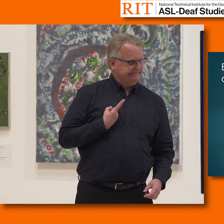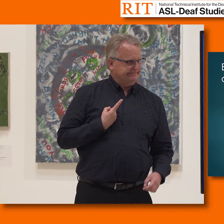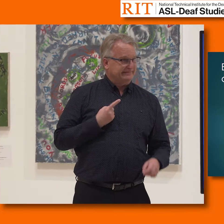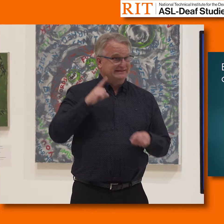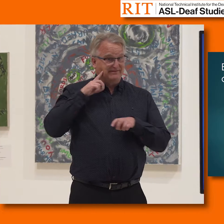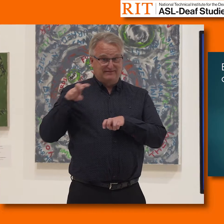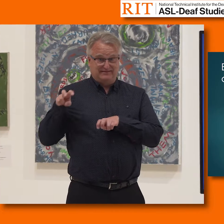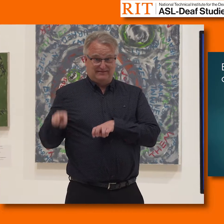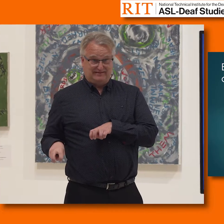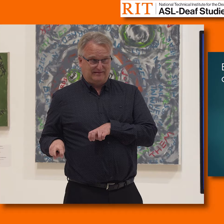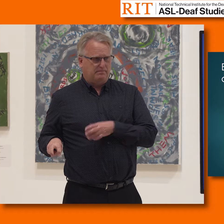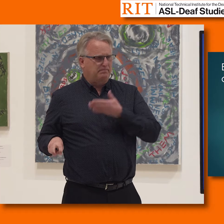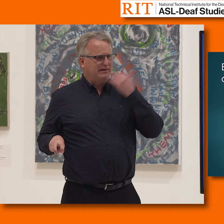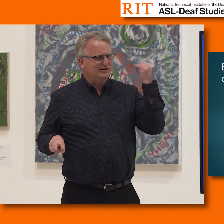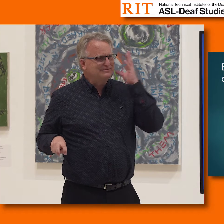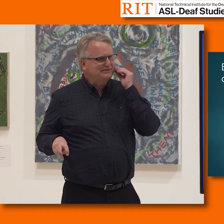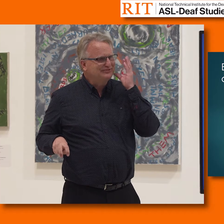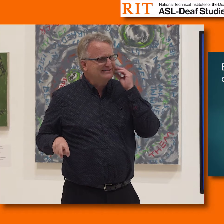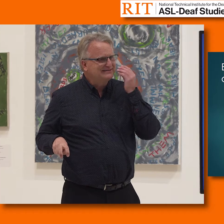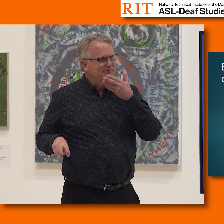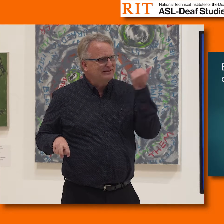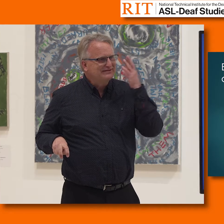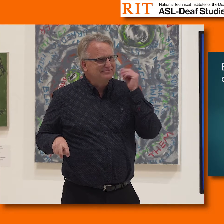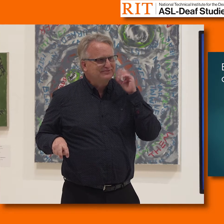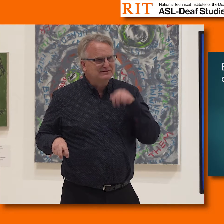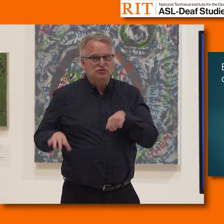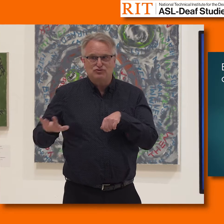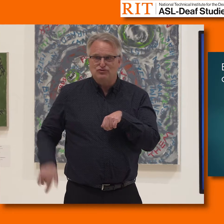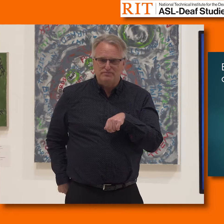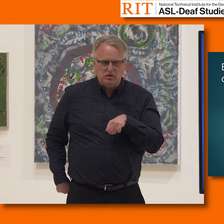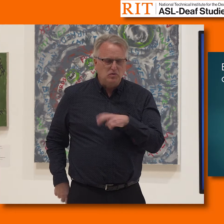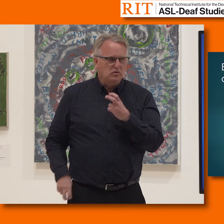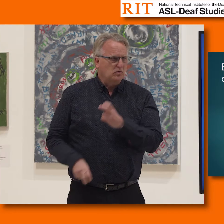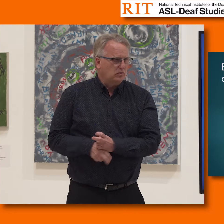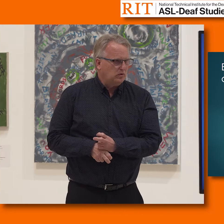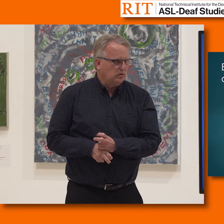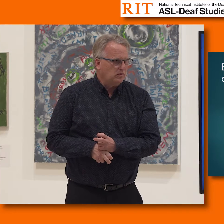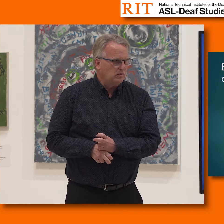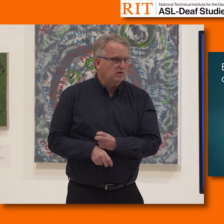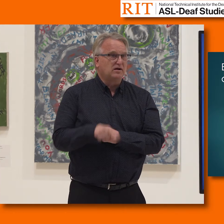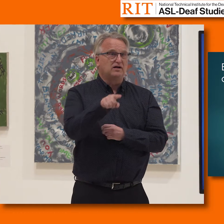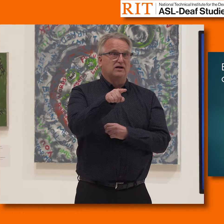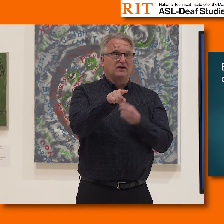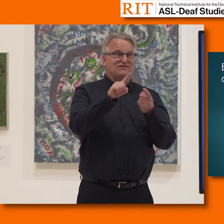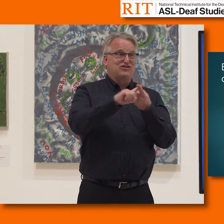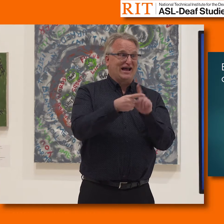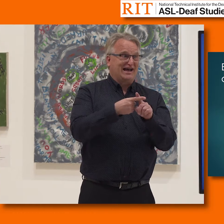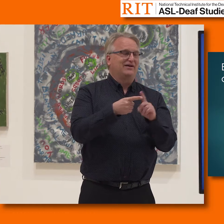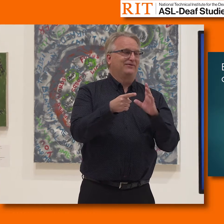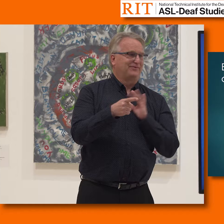Sometimes, I had a classmate who was Deaf. Other times, I was the only Deaf person in the classroom. Now, when I had a Deaf classmate,